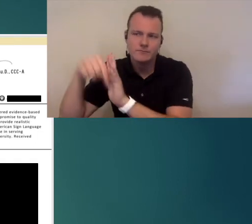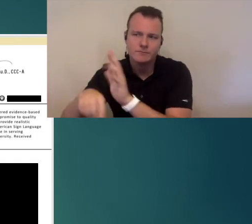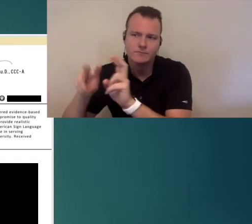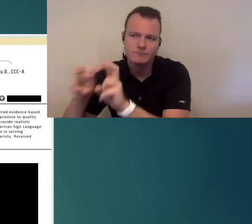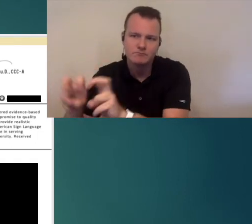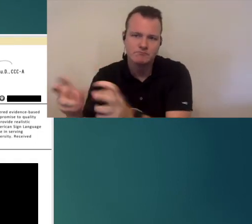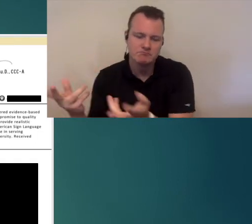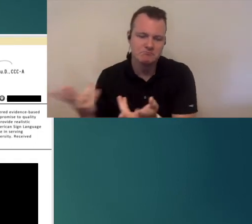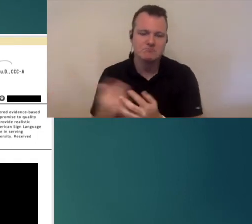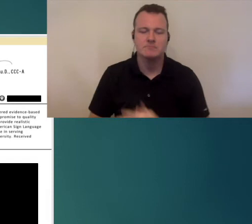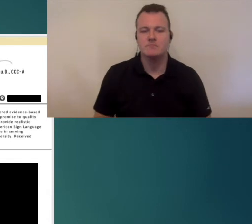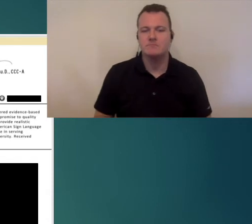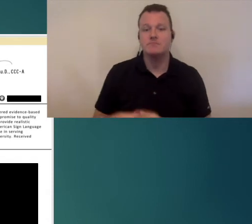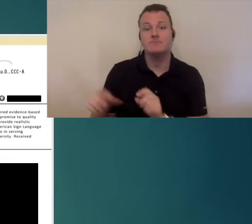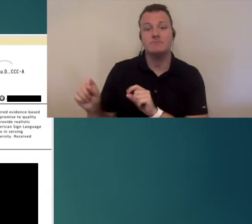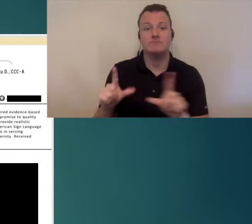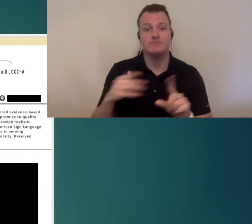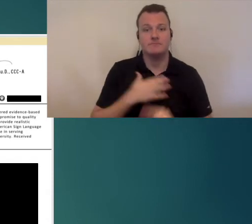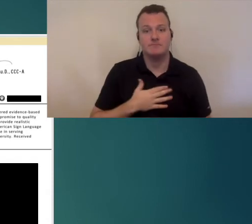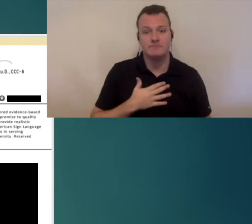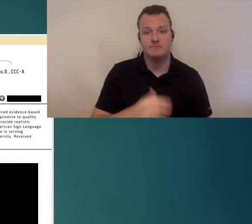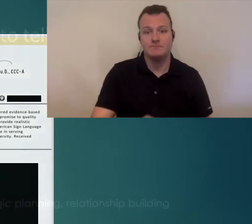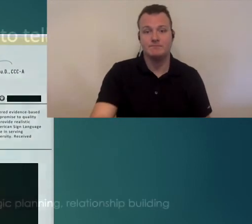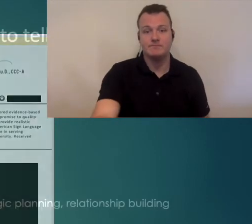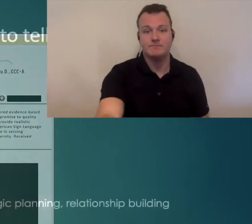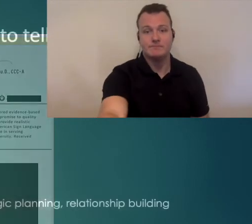Next slide please.